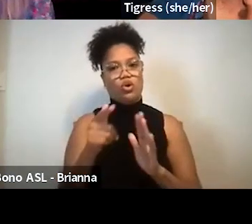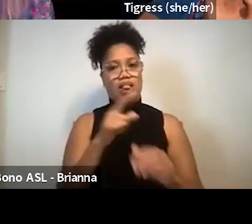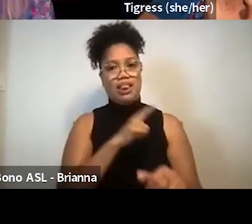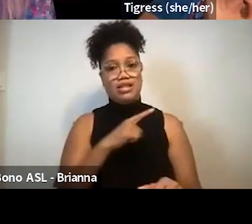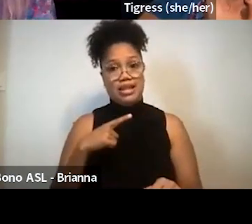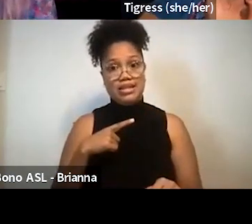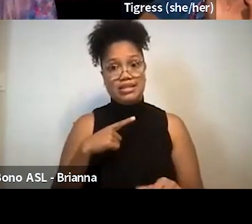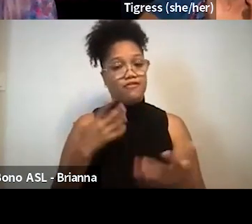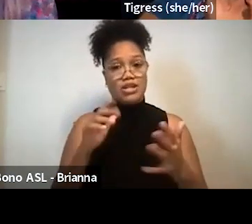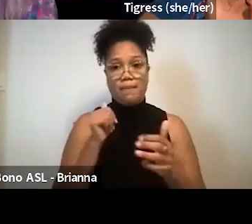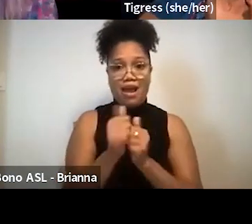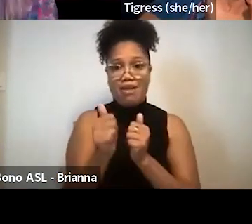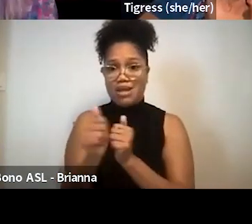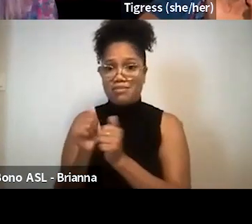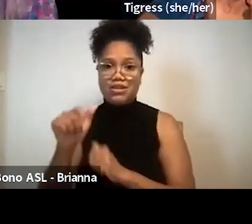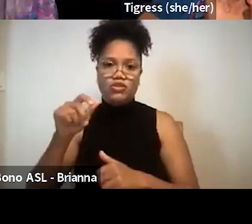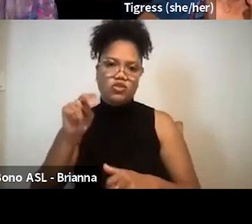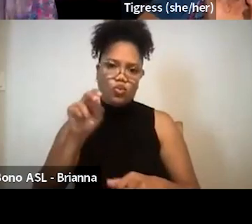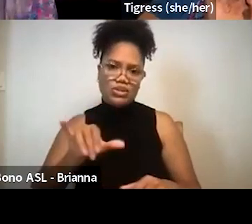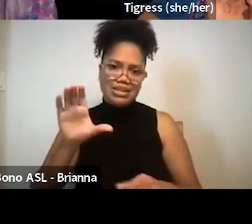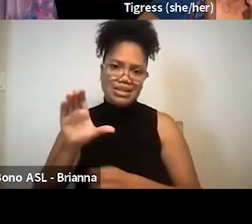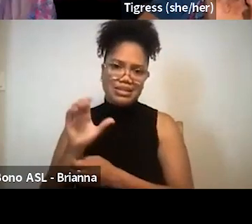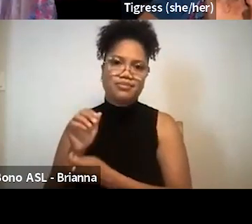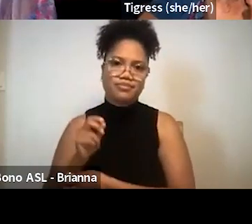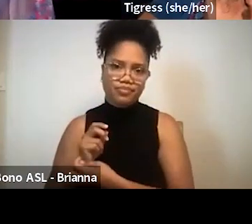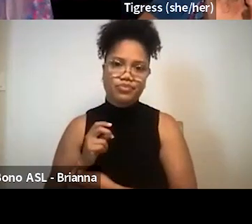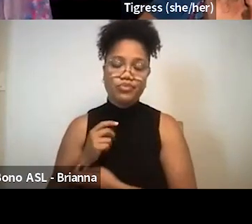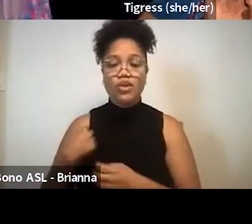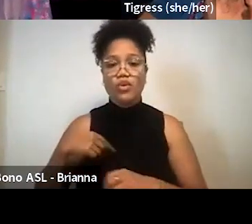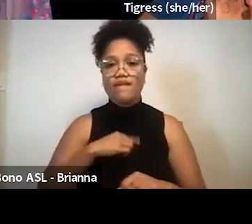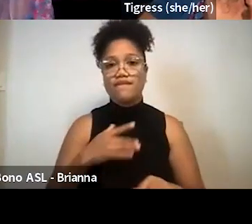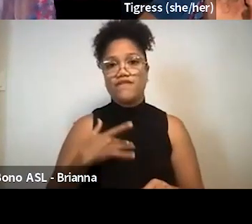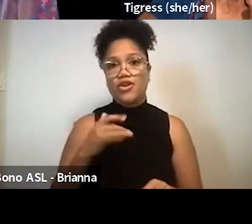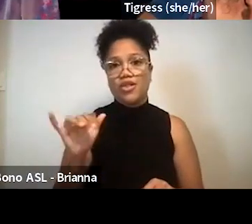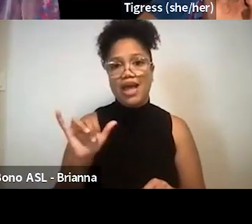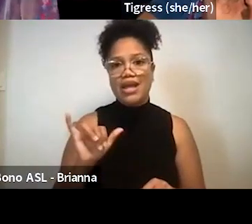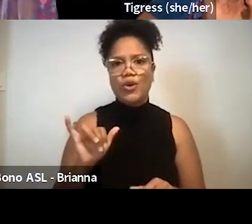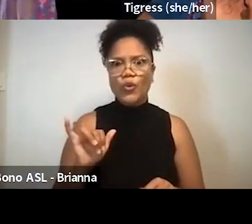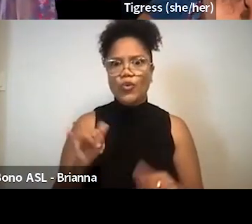So we're thrilled to see that. And we really just feel like this is really the only the only the beginning of things to come.